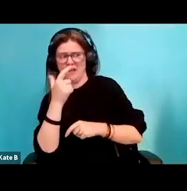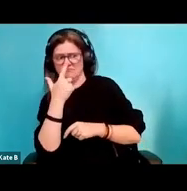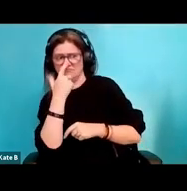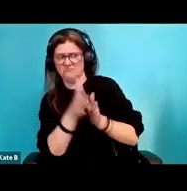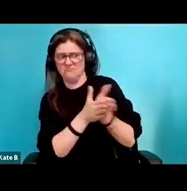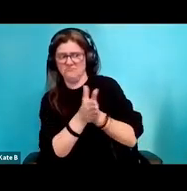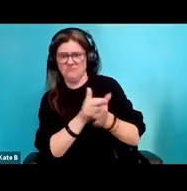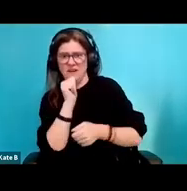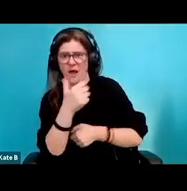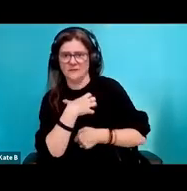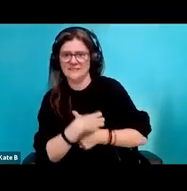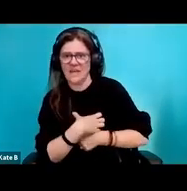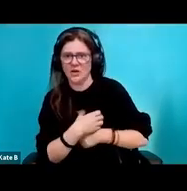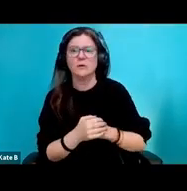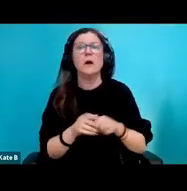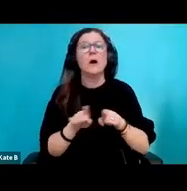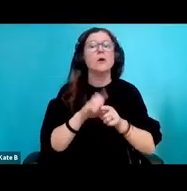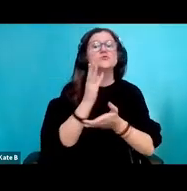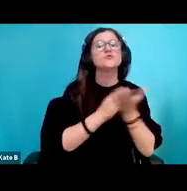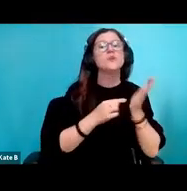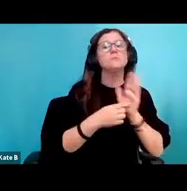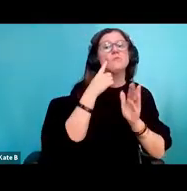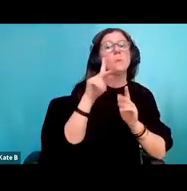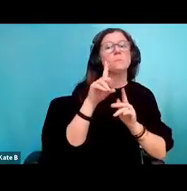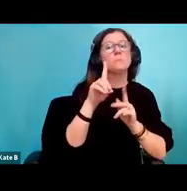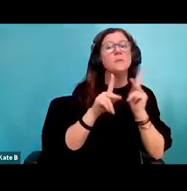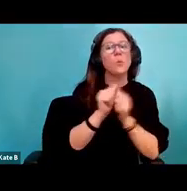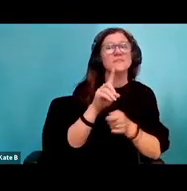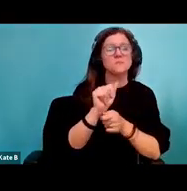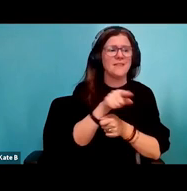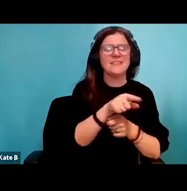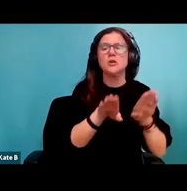of assumption that portrays certain individuals with disabilities as perpetual children. These